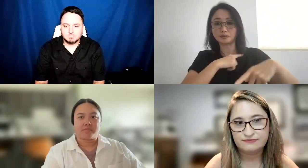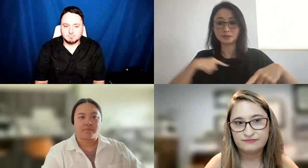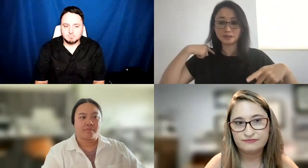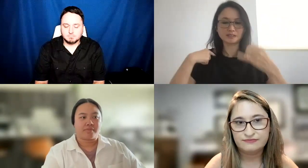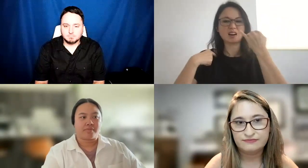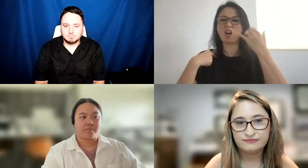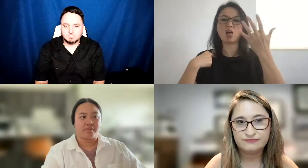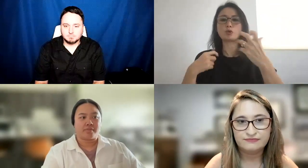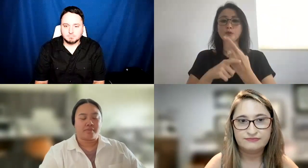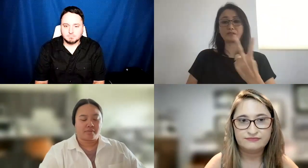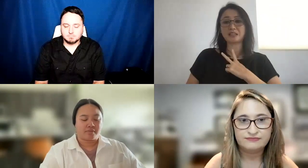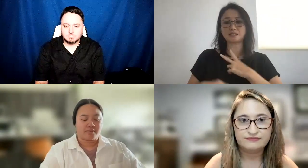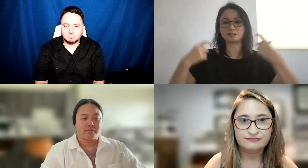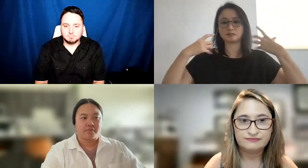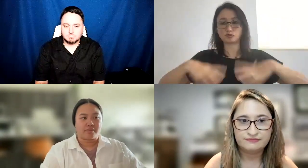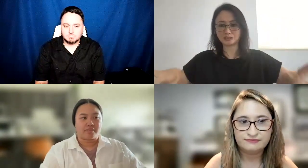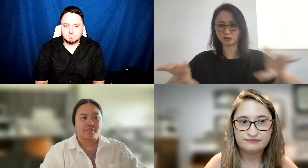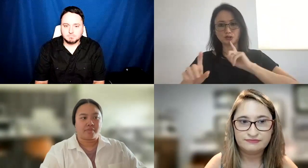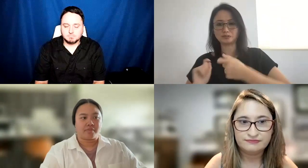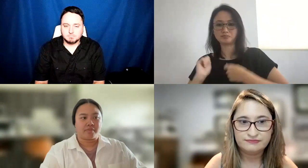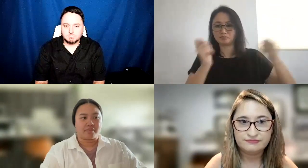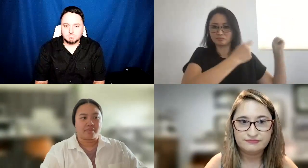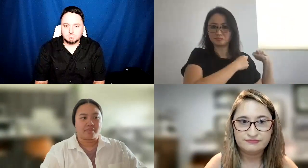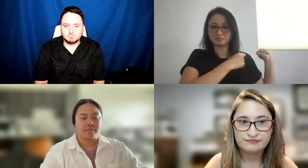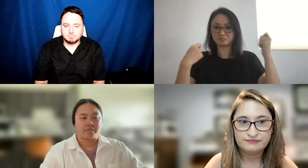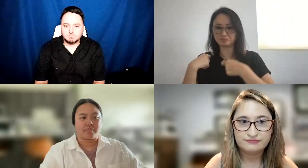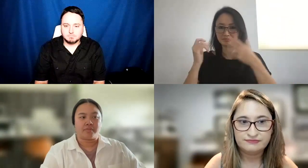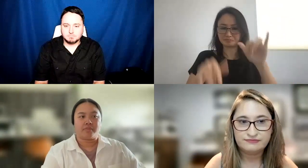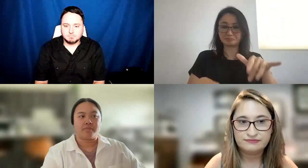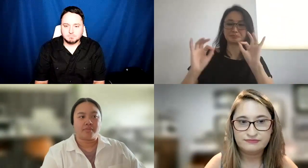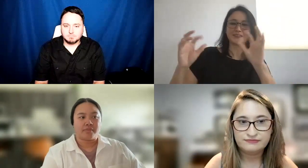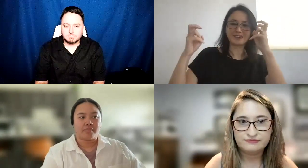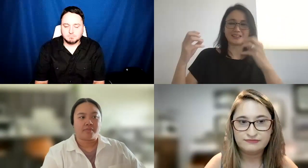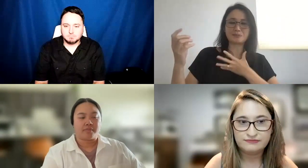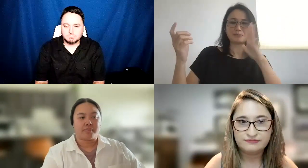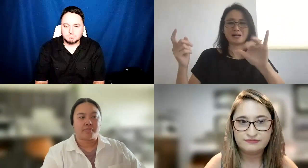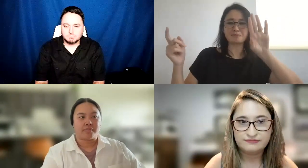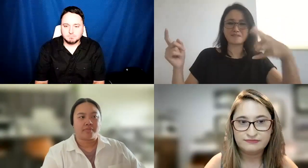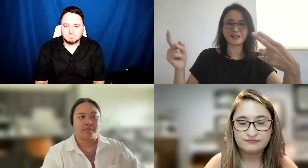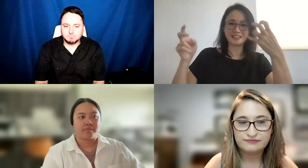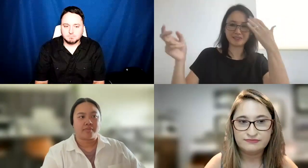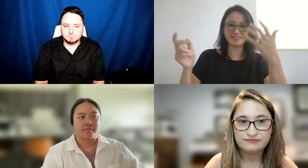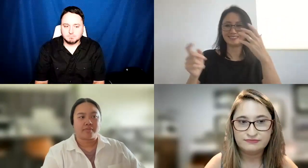You can have a high scoop next line, or if you prefer, you could have the V-neck and you can put whichever side forward that you prefer.